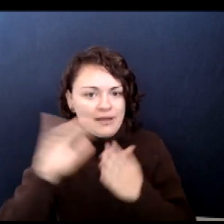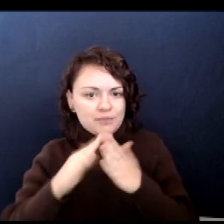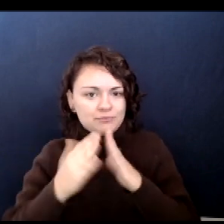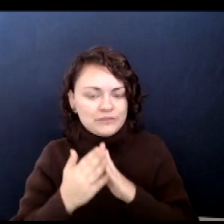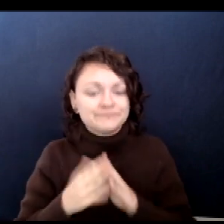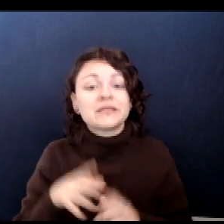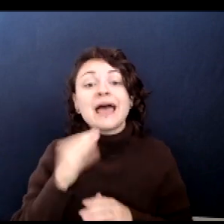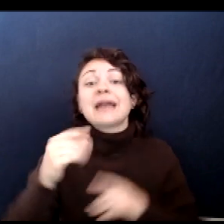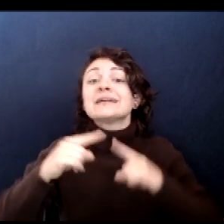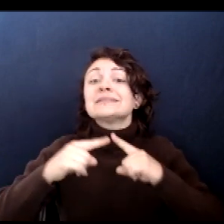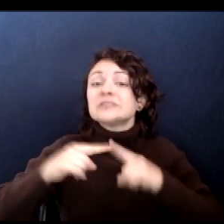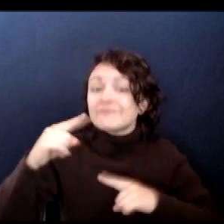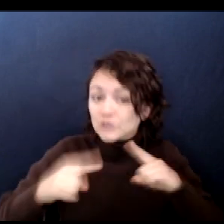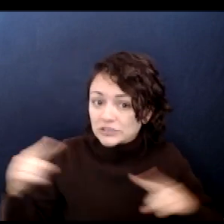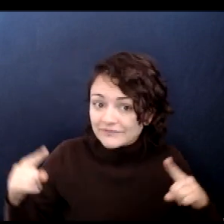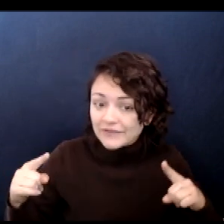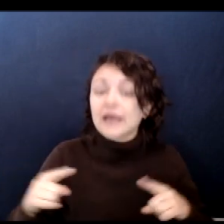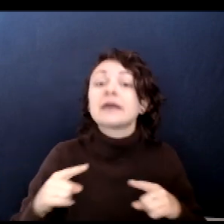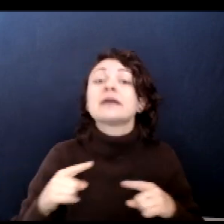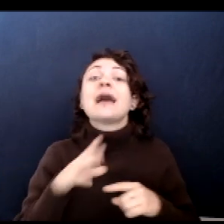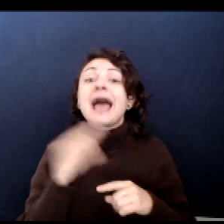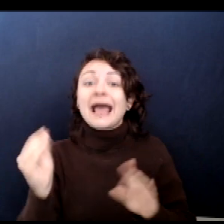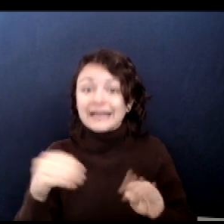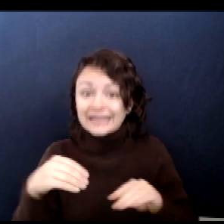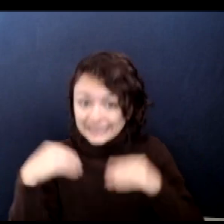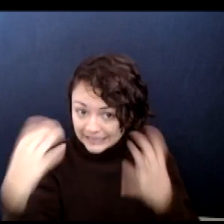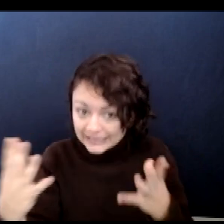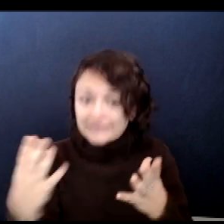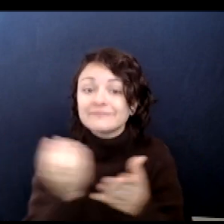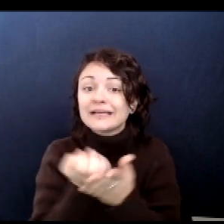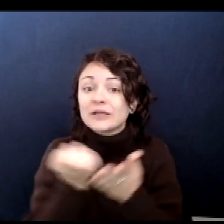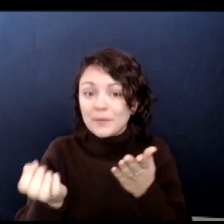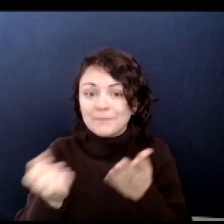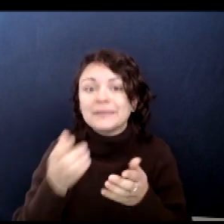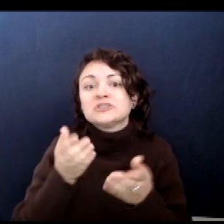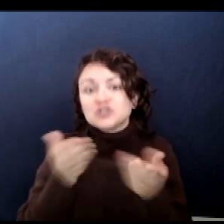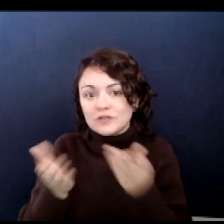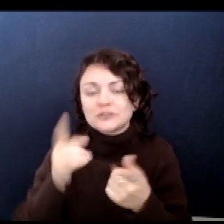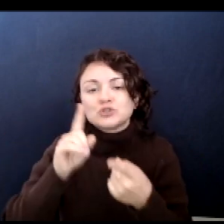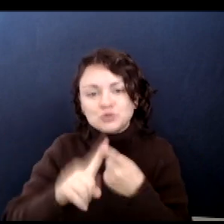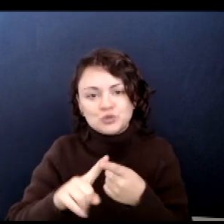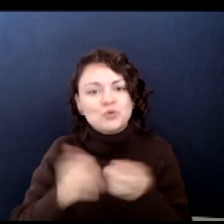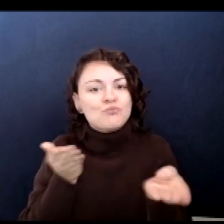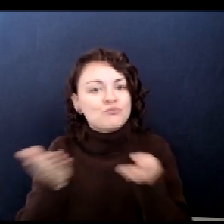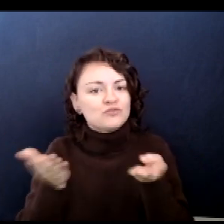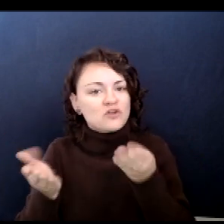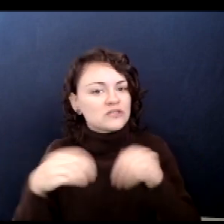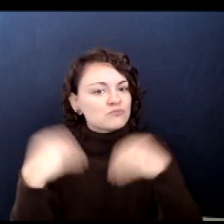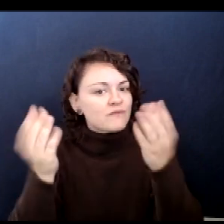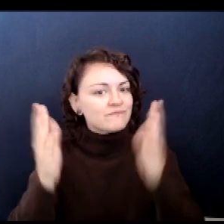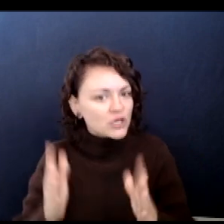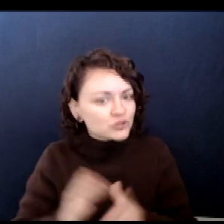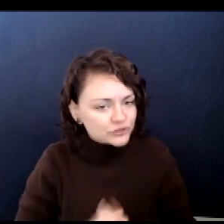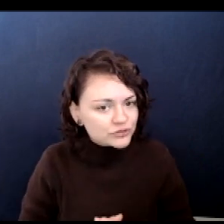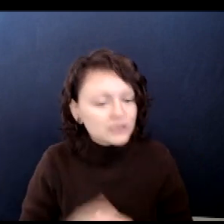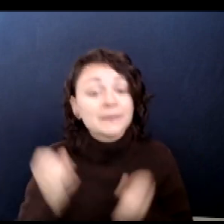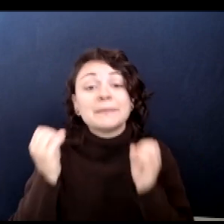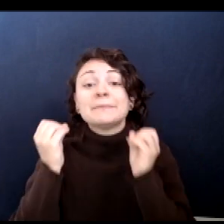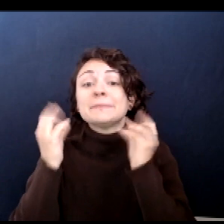equip, and support HCBS providers. Many of our participants talked about the need to increase diversity of